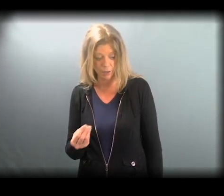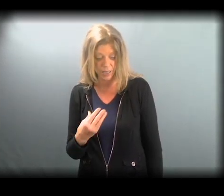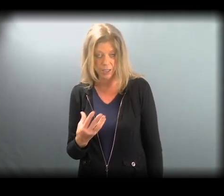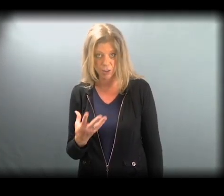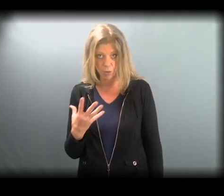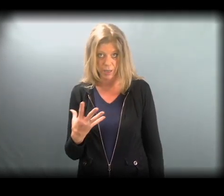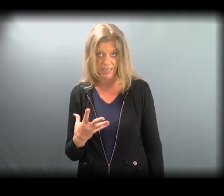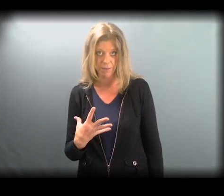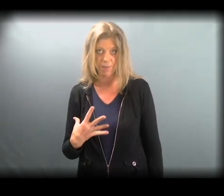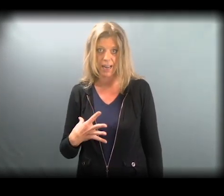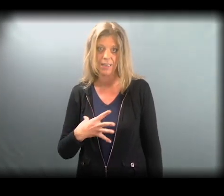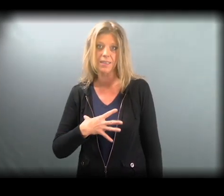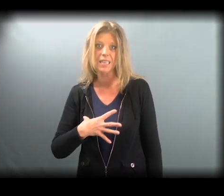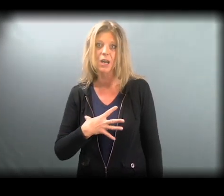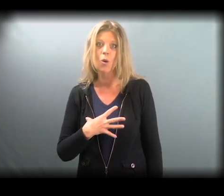So, it's short and fast.